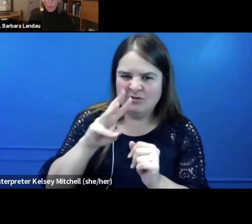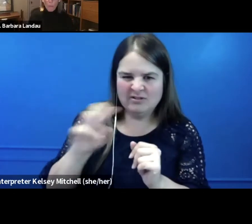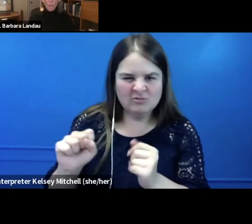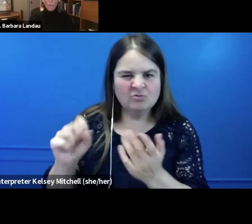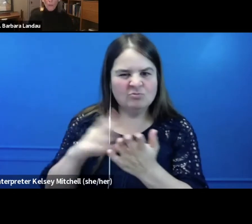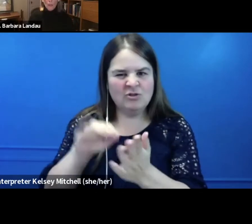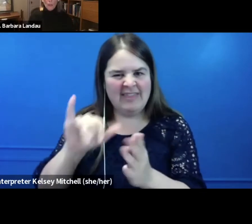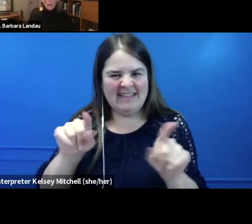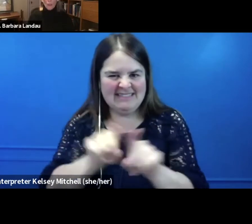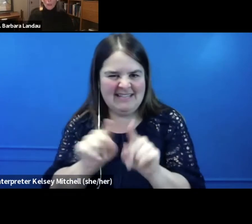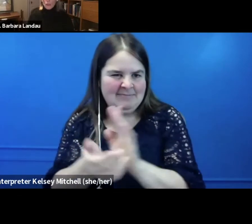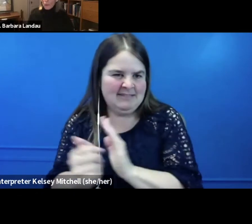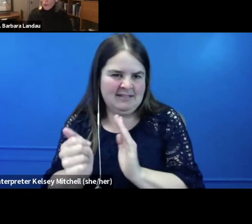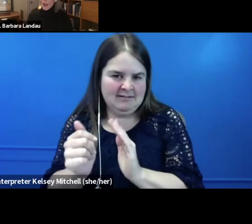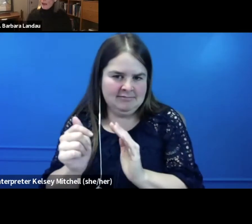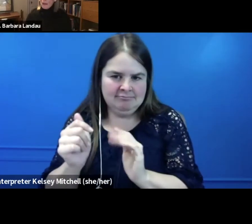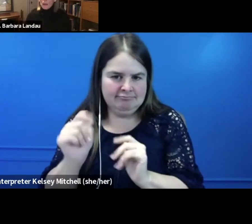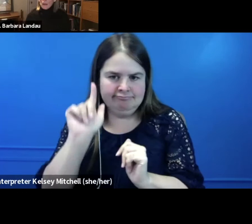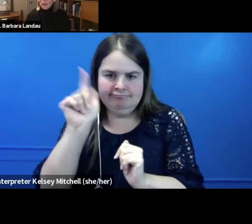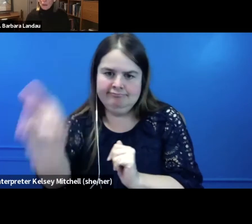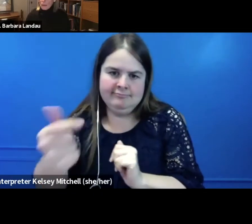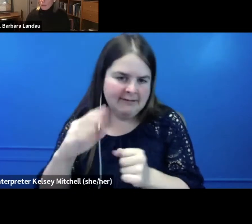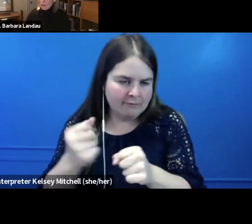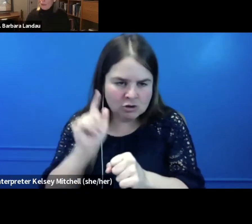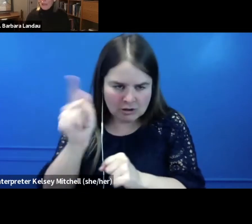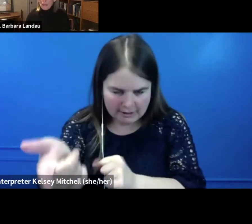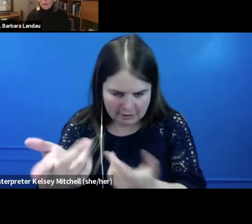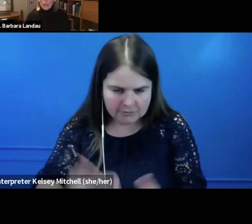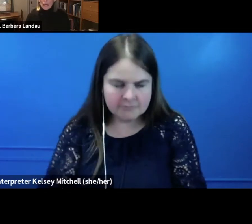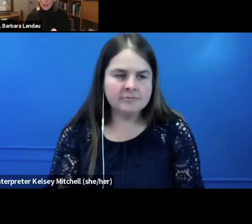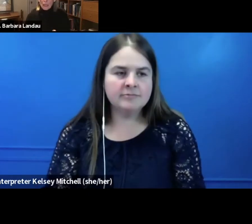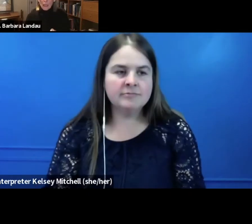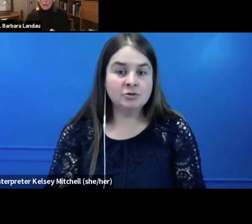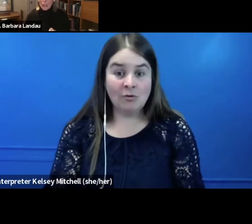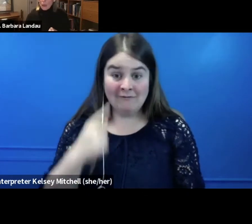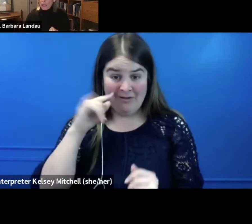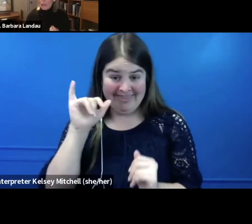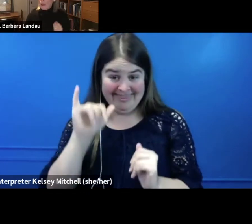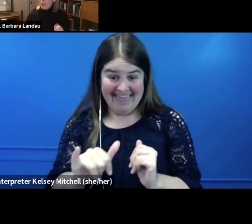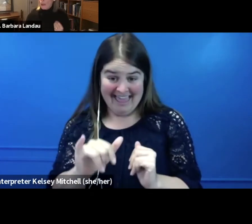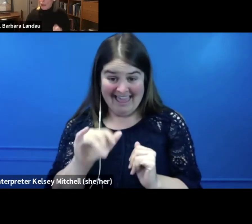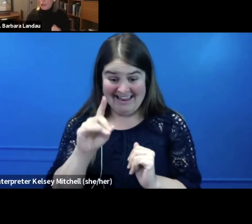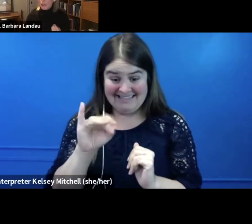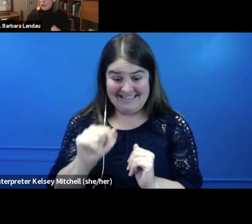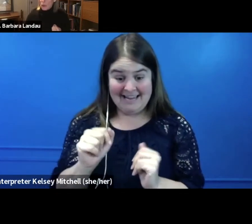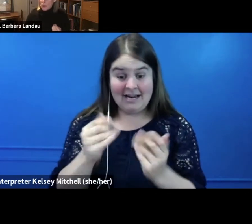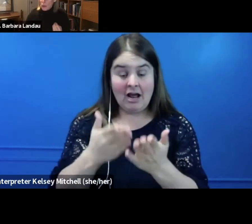younger so for that piece of data that set of data we say